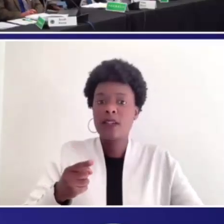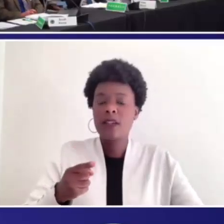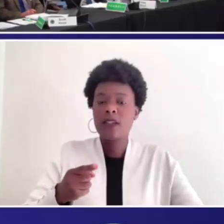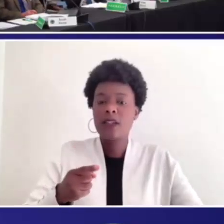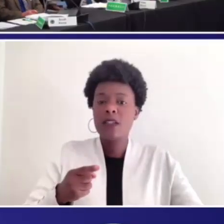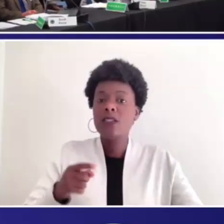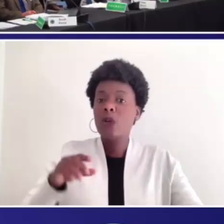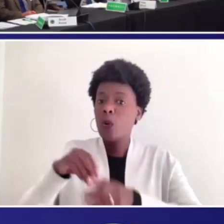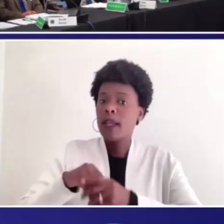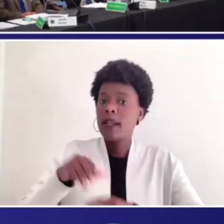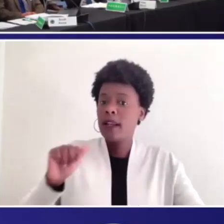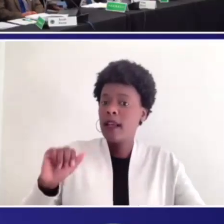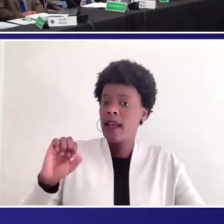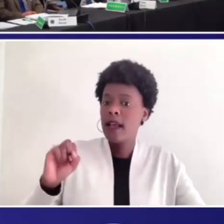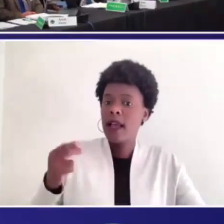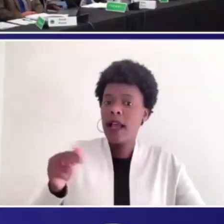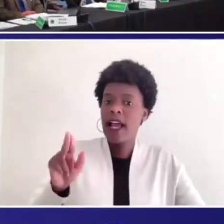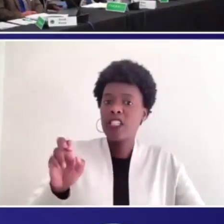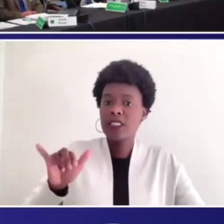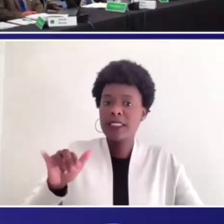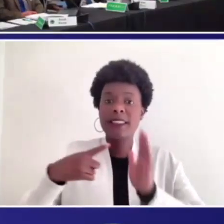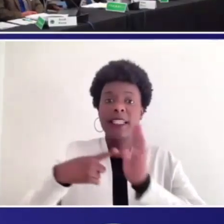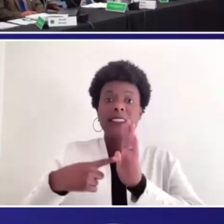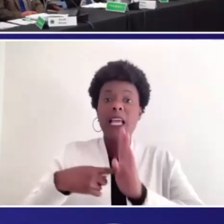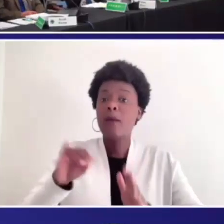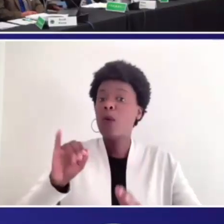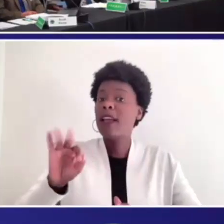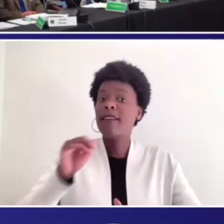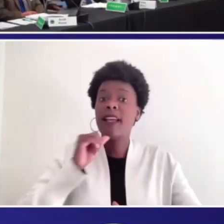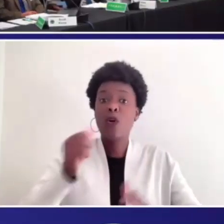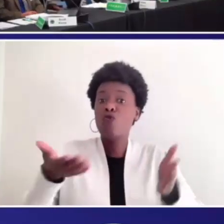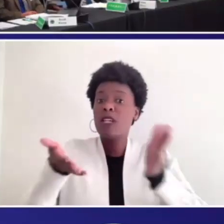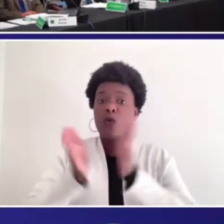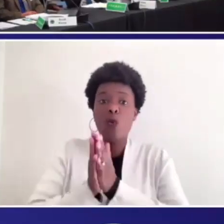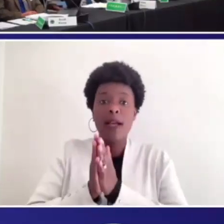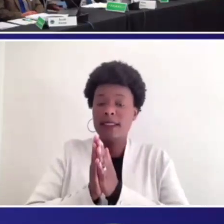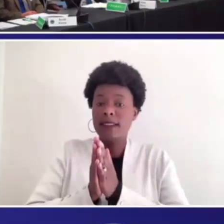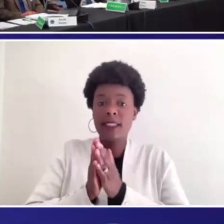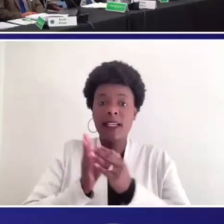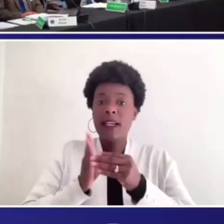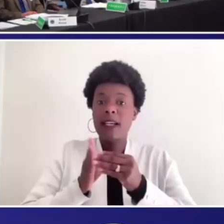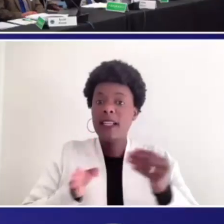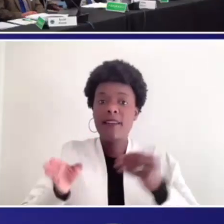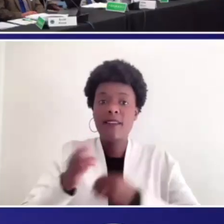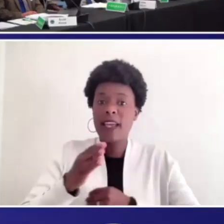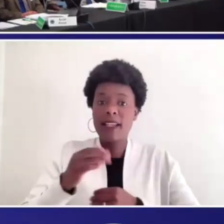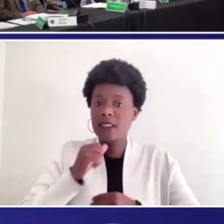example, if they don't request the advance, then that's not going to count.